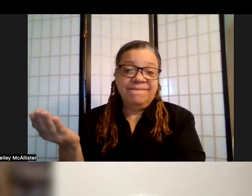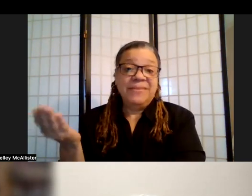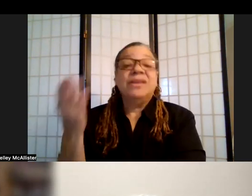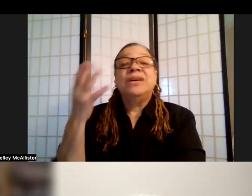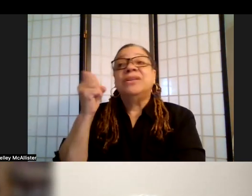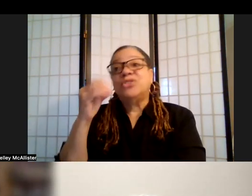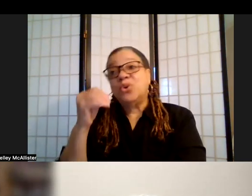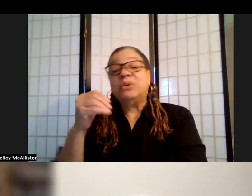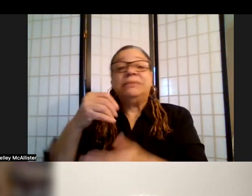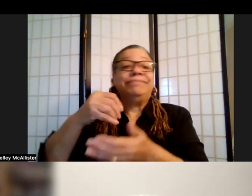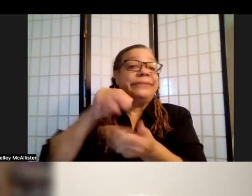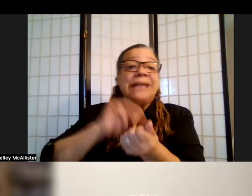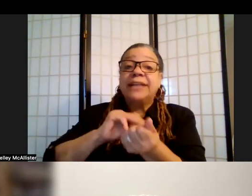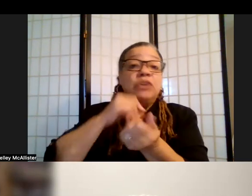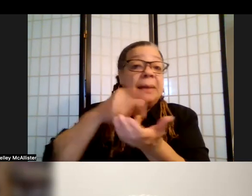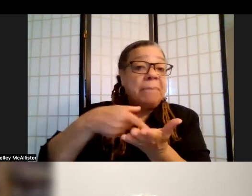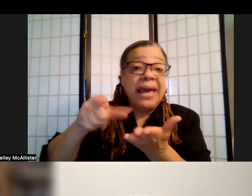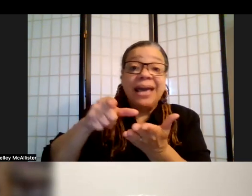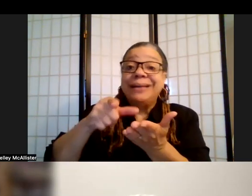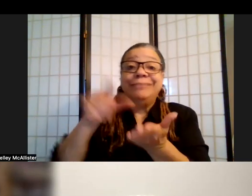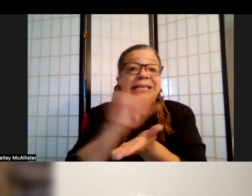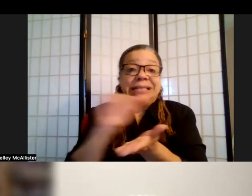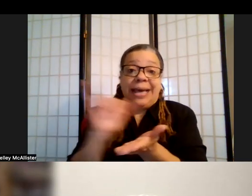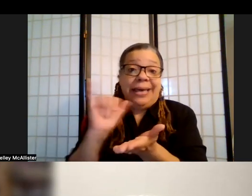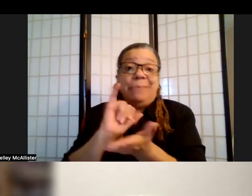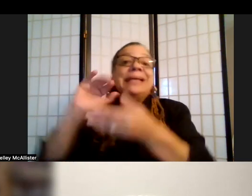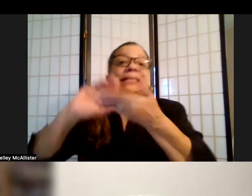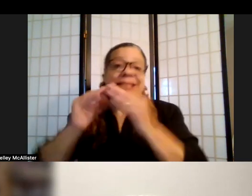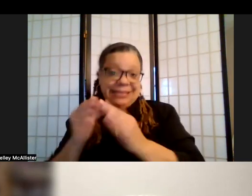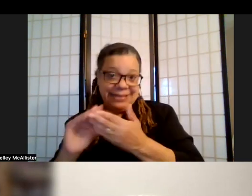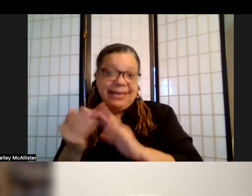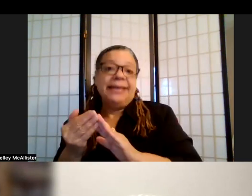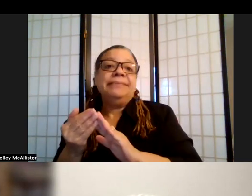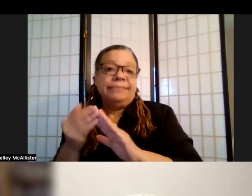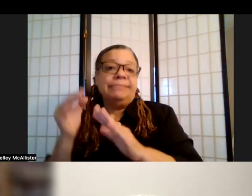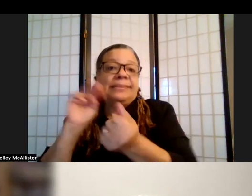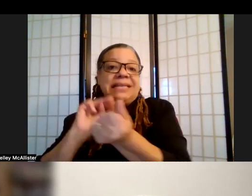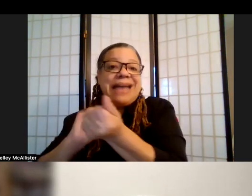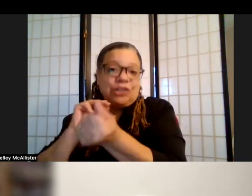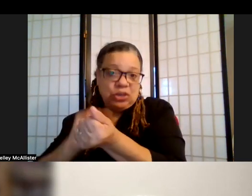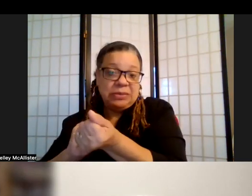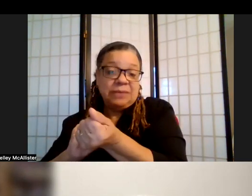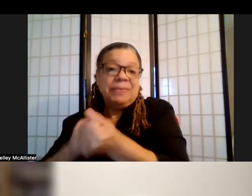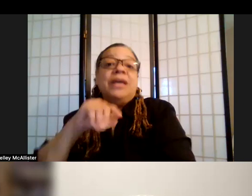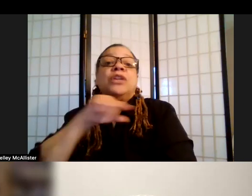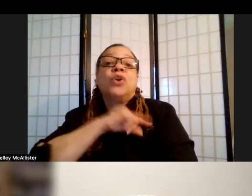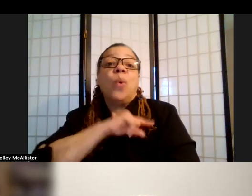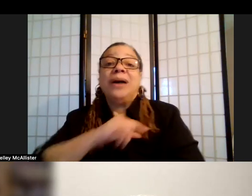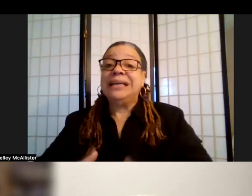Doctors in rural areas are not adequately, uh, compensated. The quality of life is, is different, so it's, it's